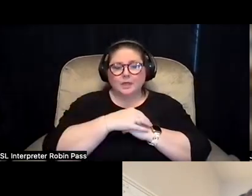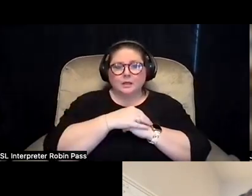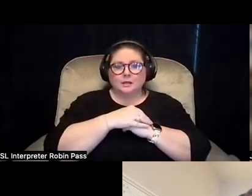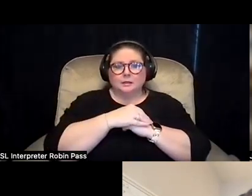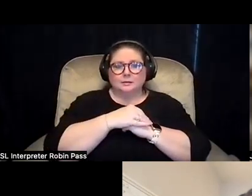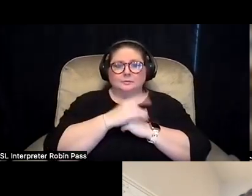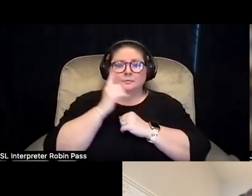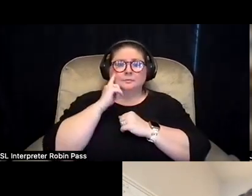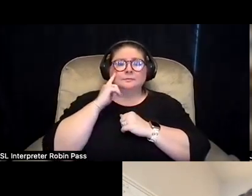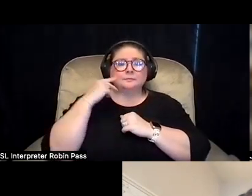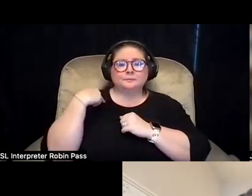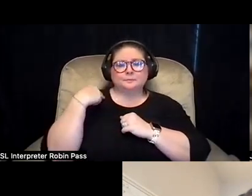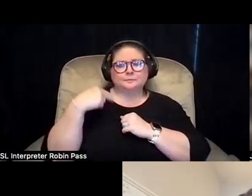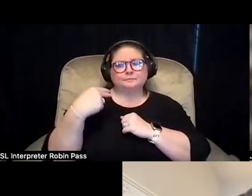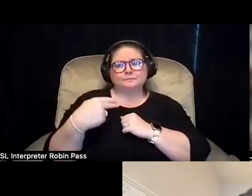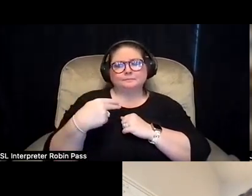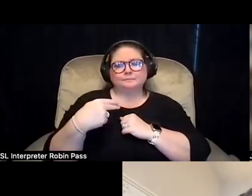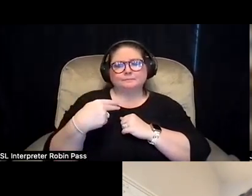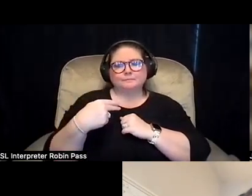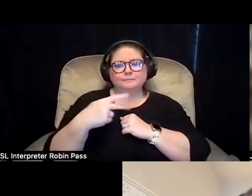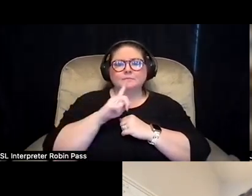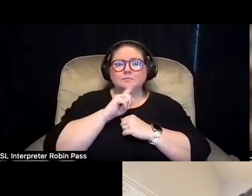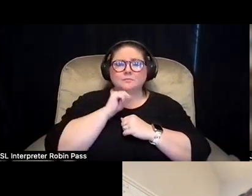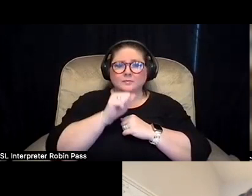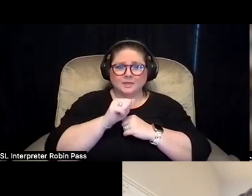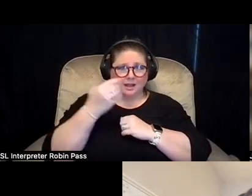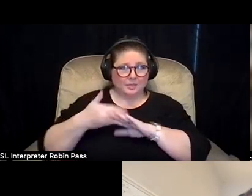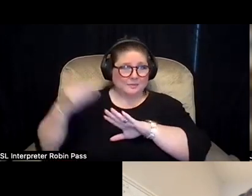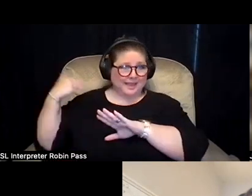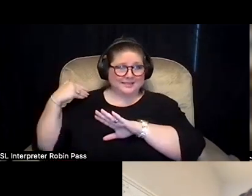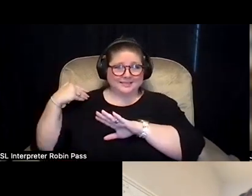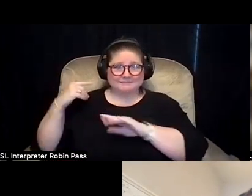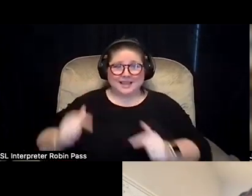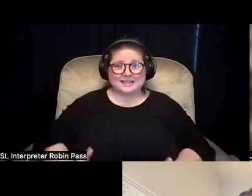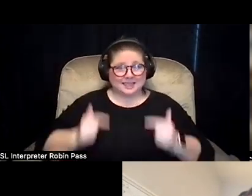history history is really not the past like we live it's a living thing it's living with us and